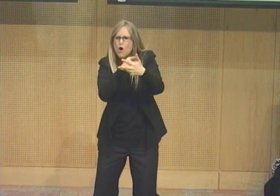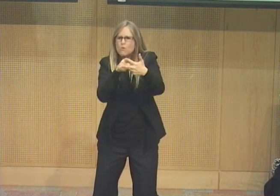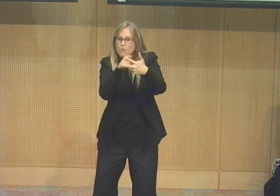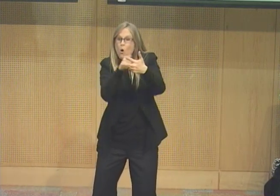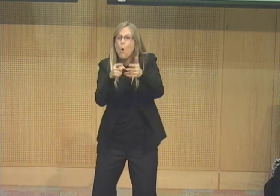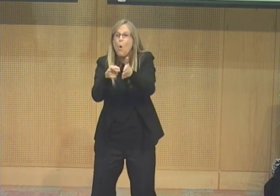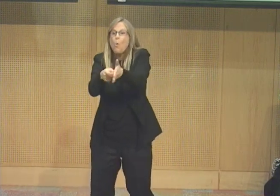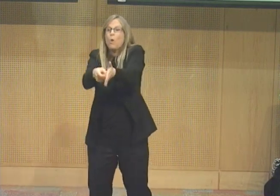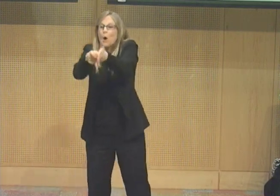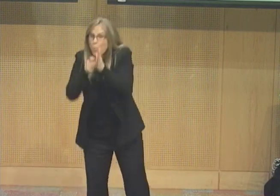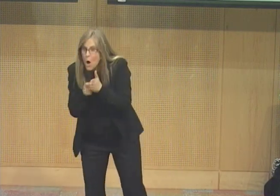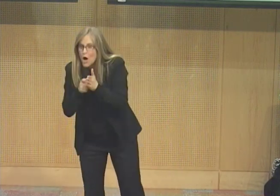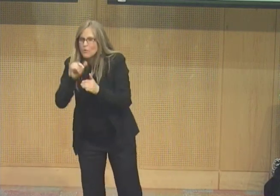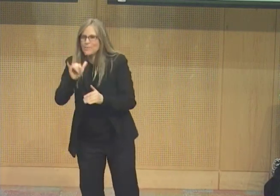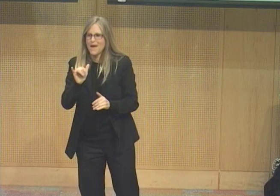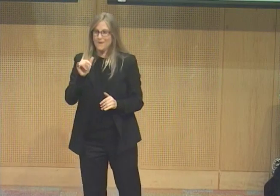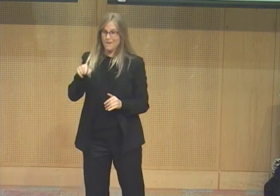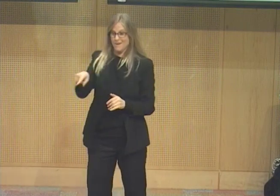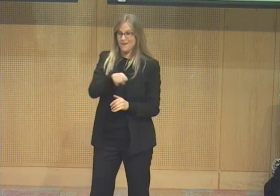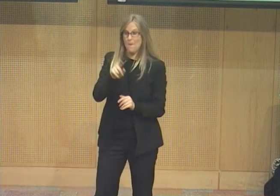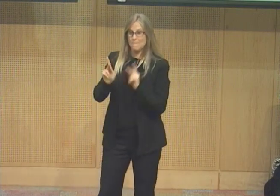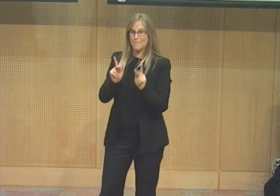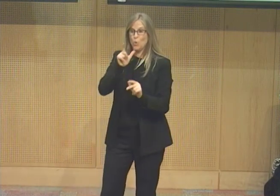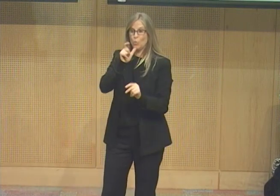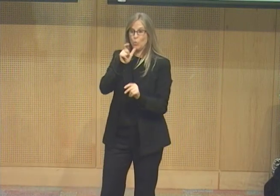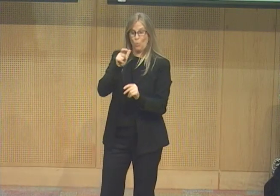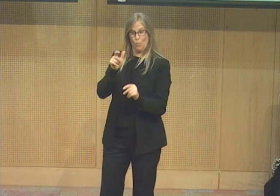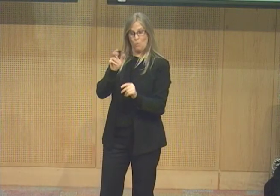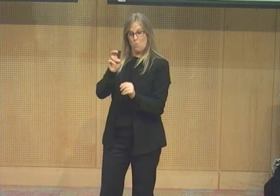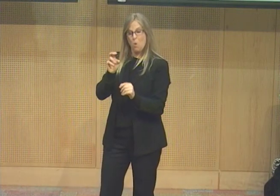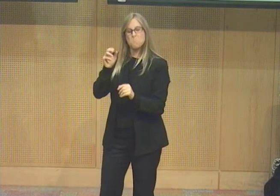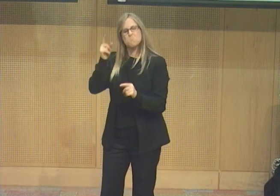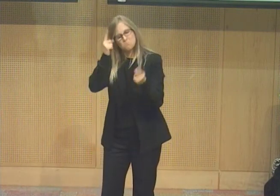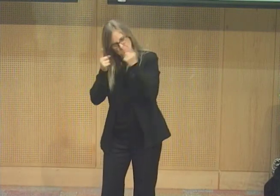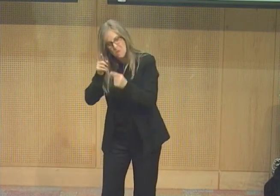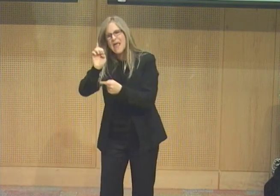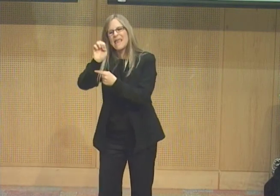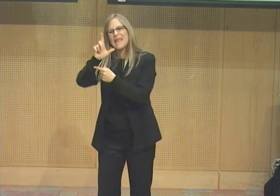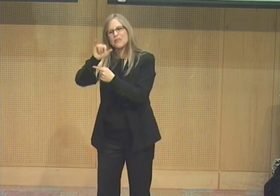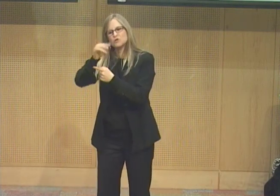The FDA required that people who were eligible for implantation